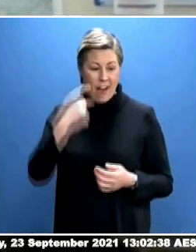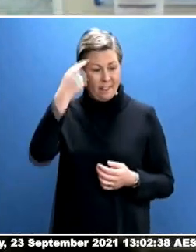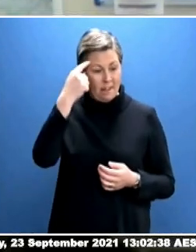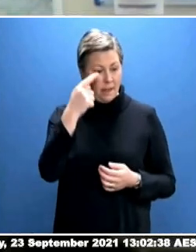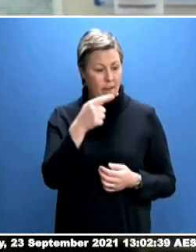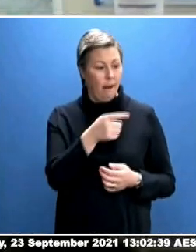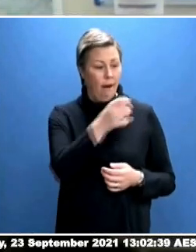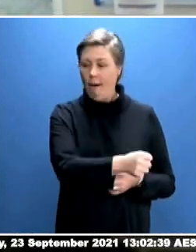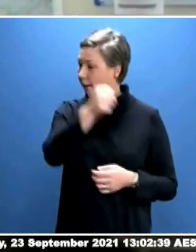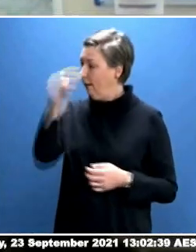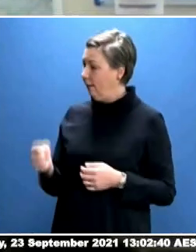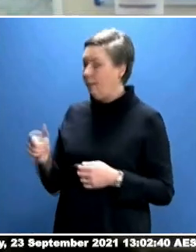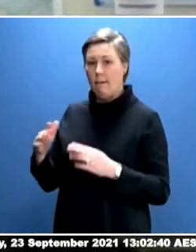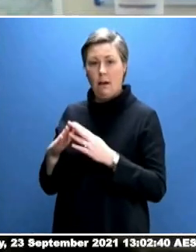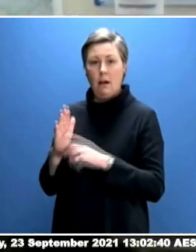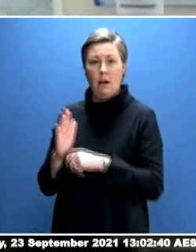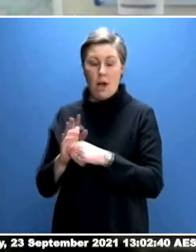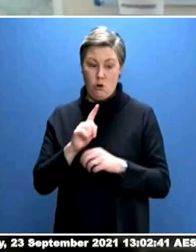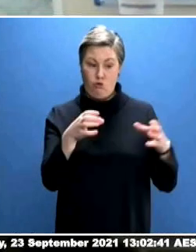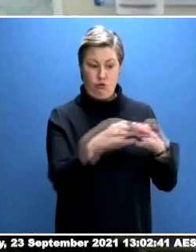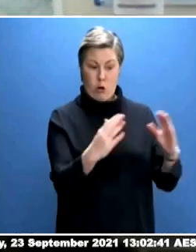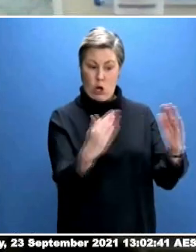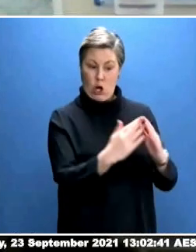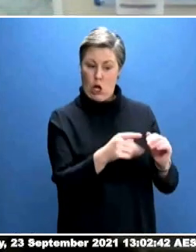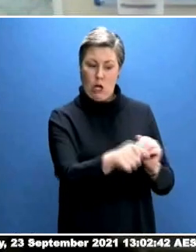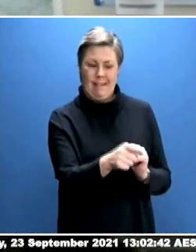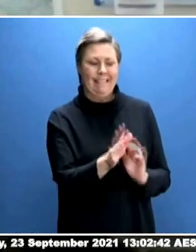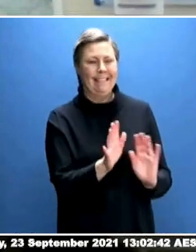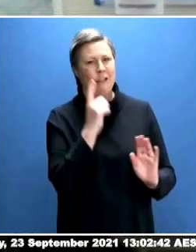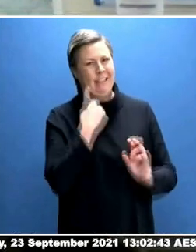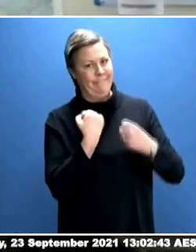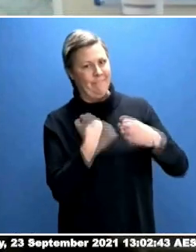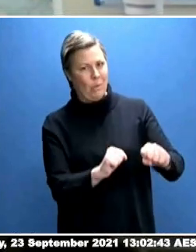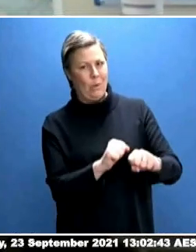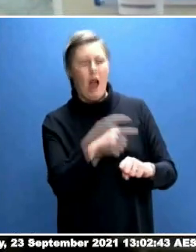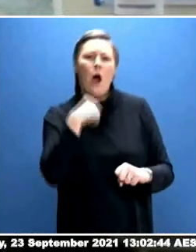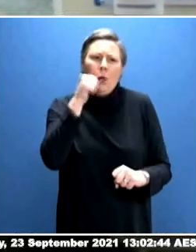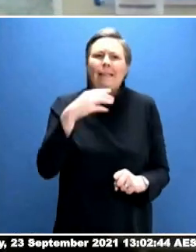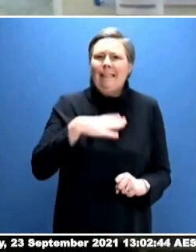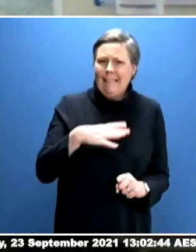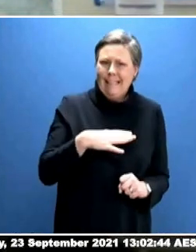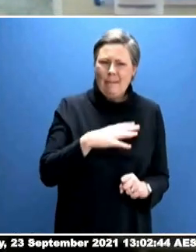Residential care has a place, unfortunately, but there's a lot more